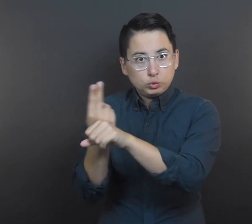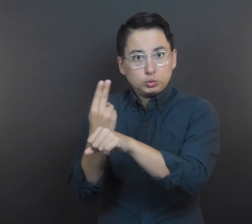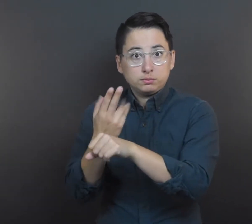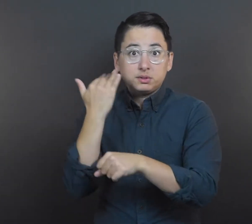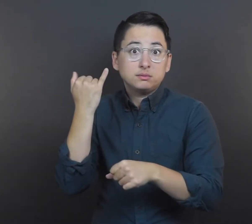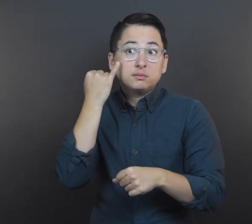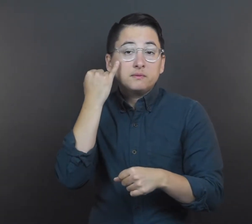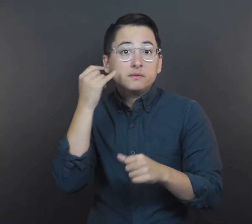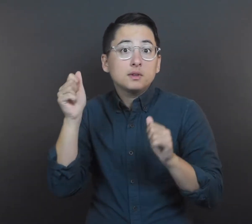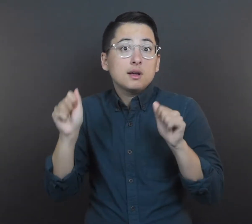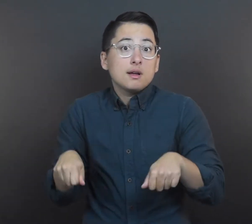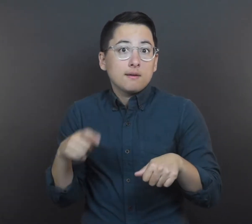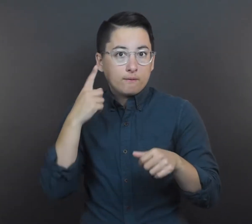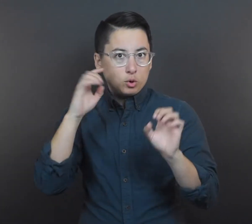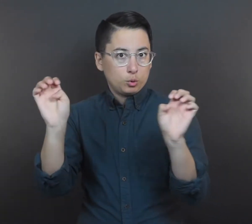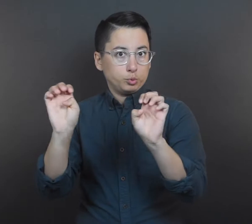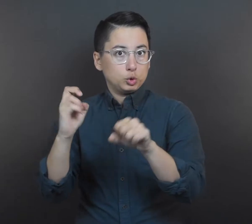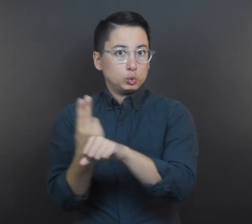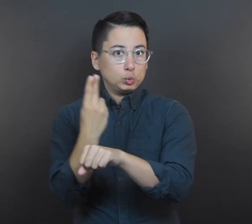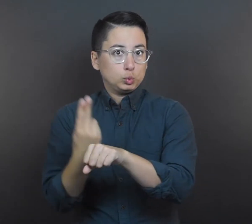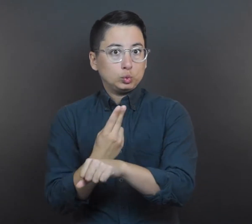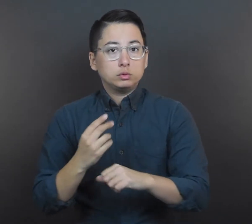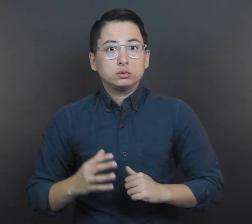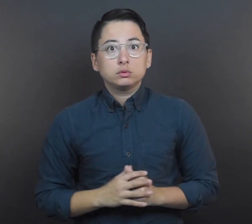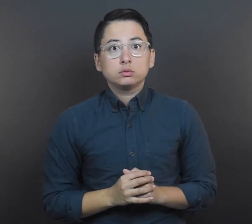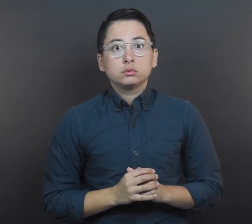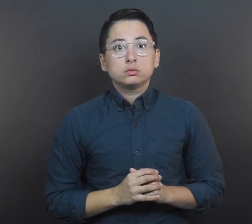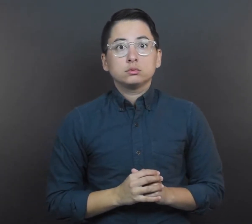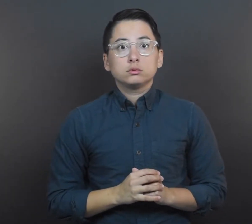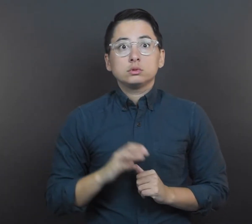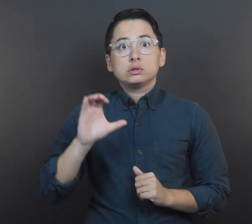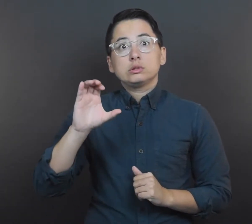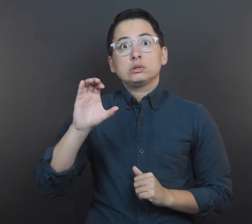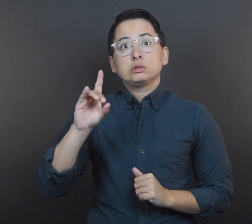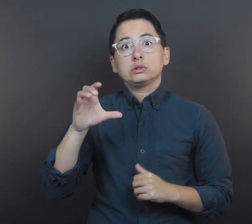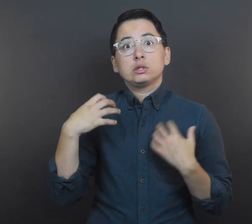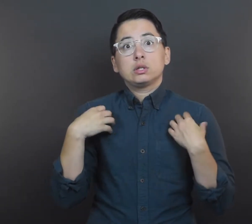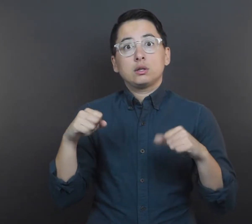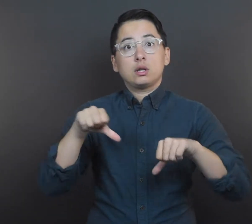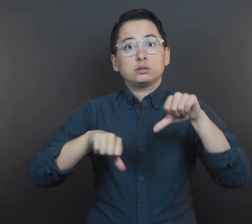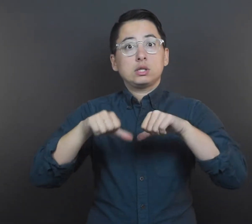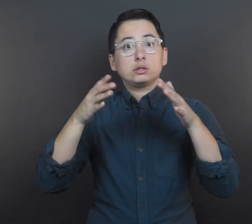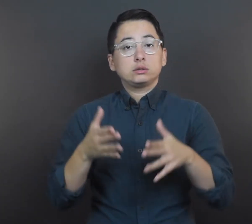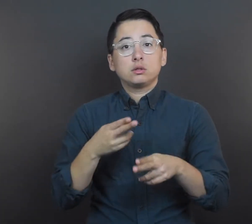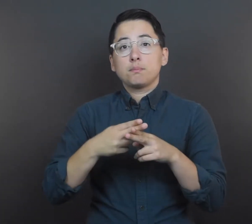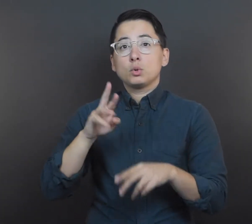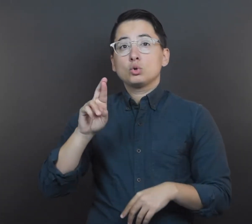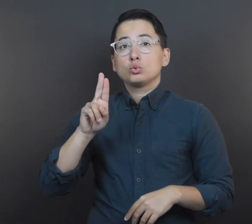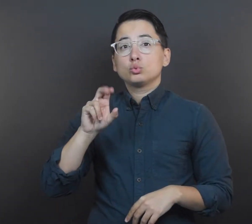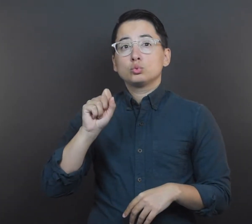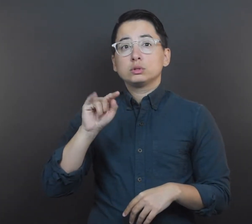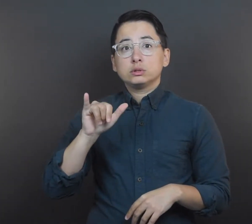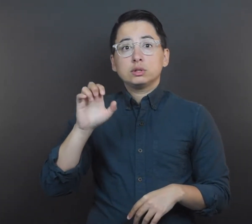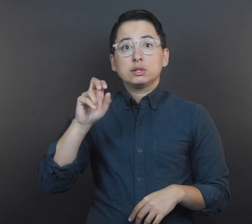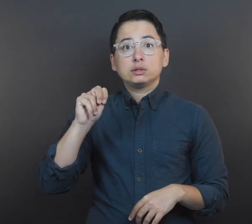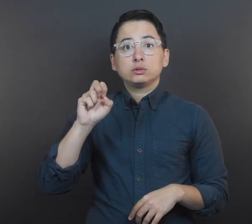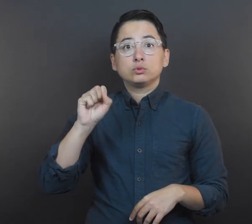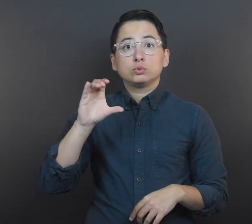“I have worked for the US Public Health Service and CDC for 35 years now and have